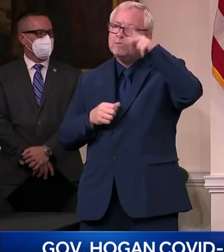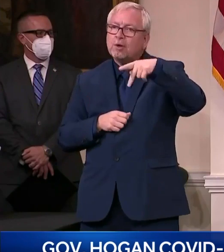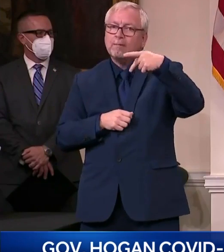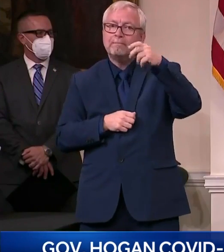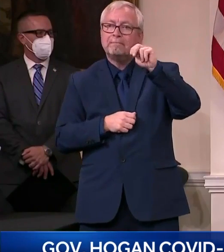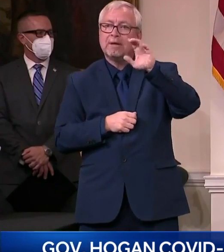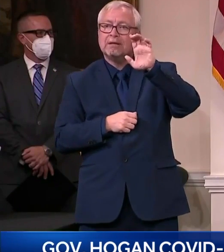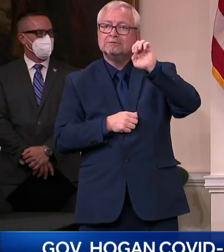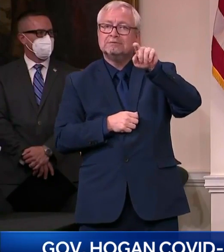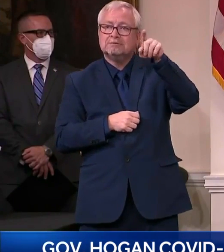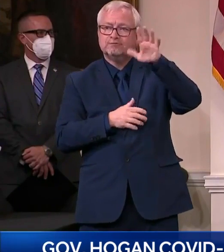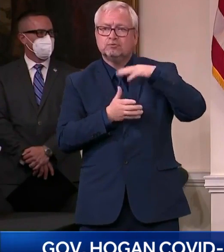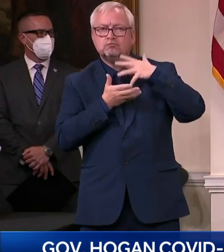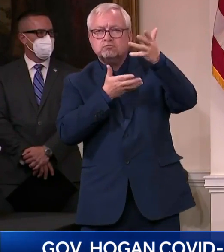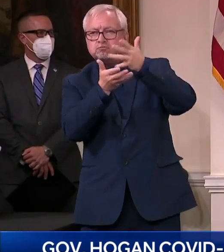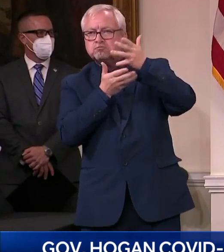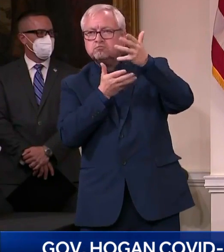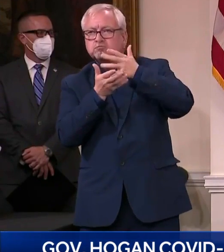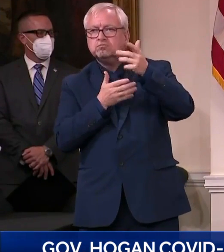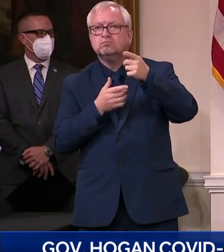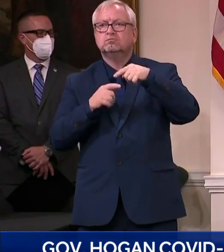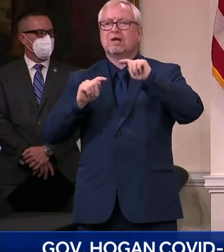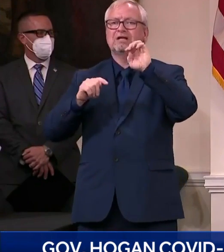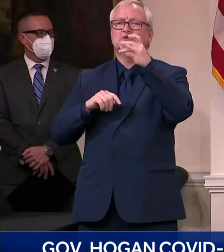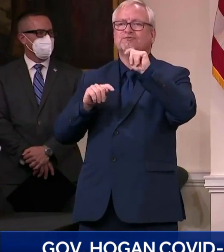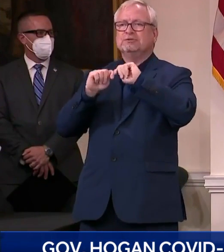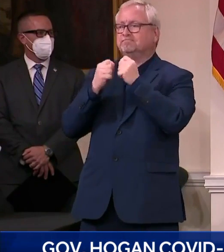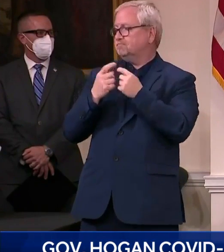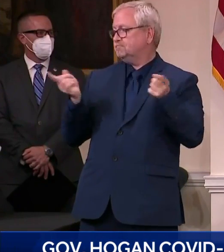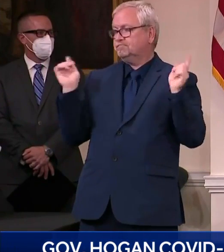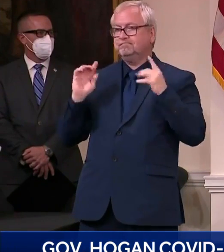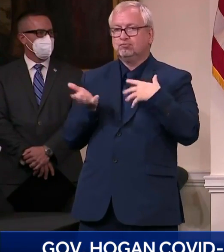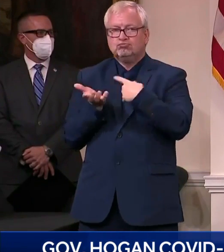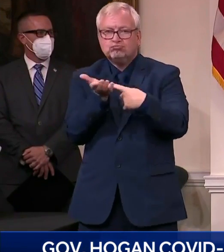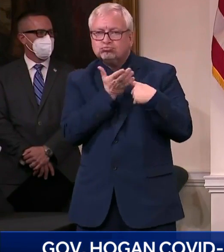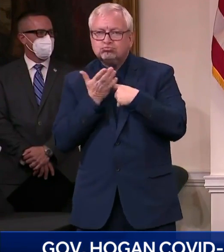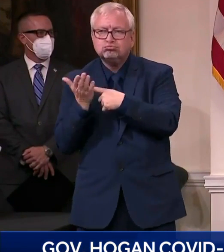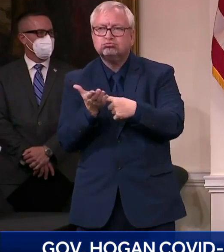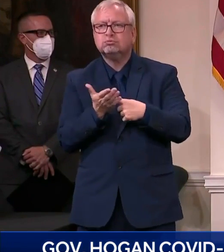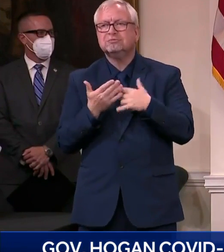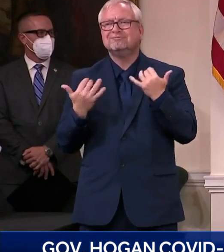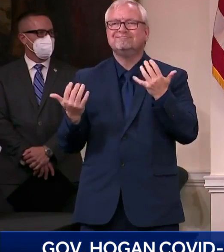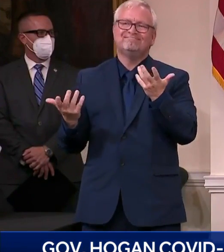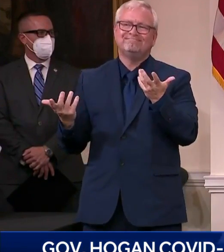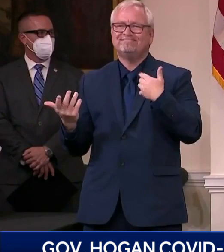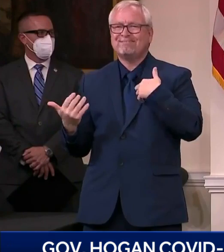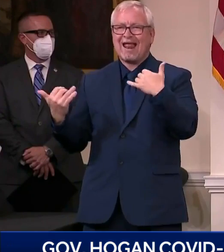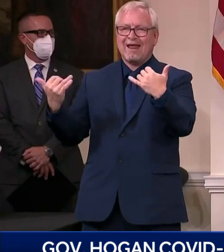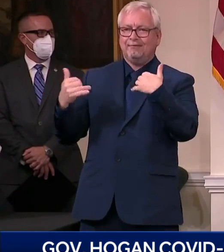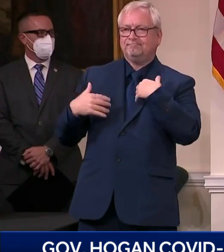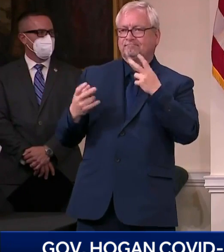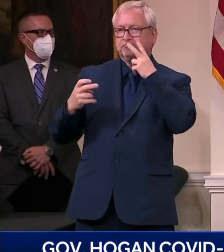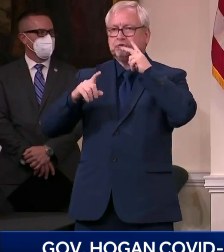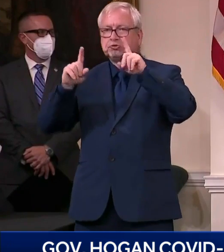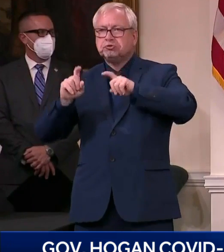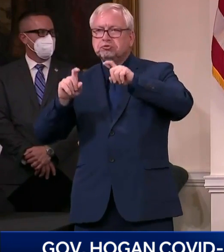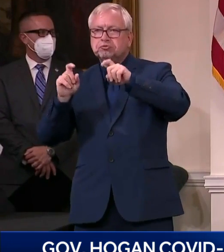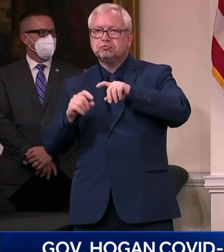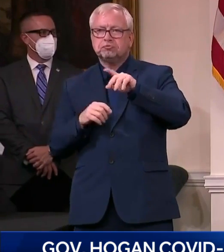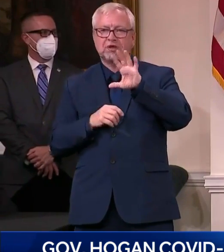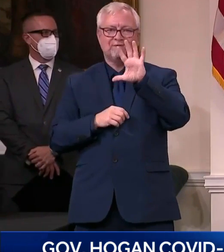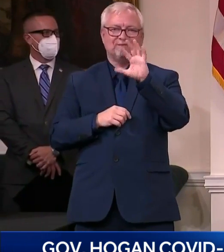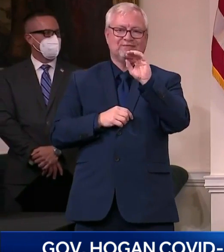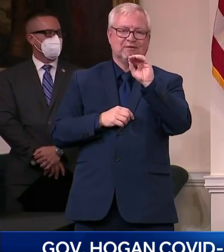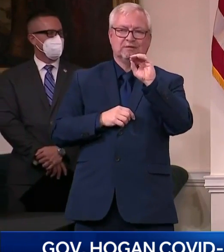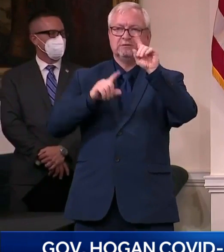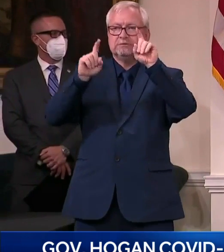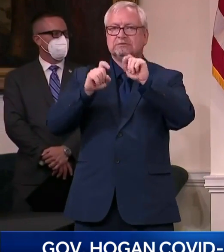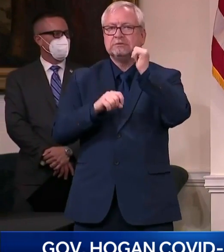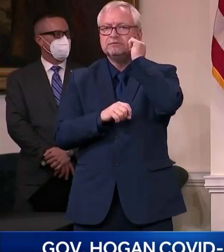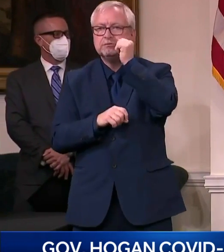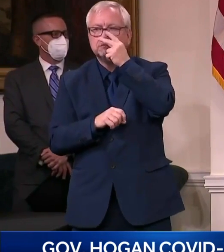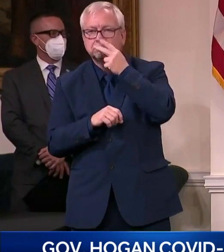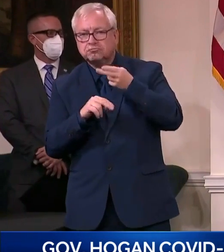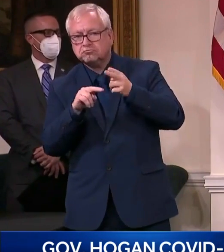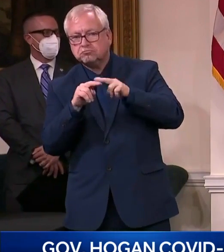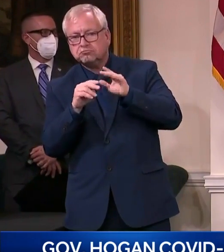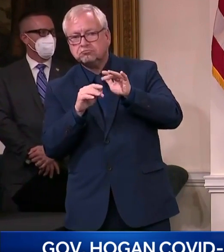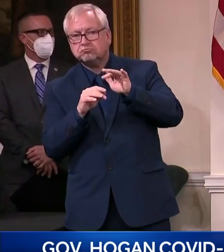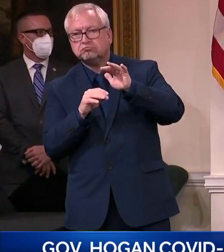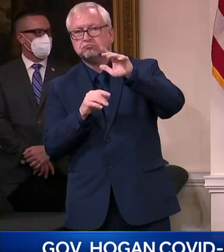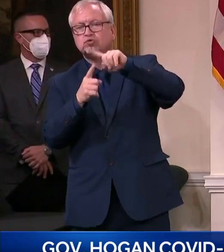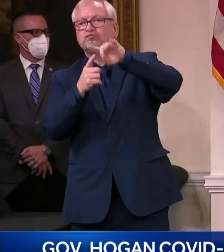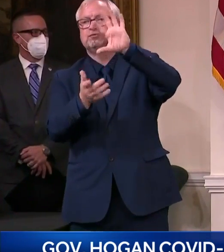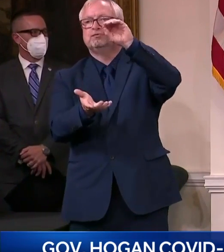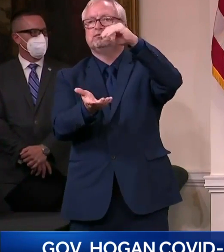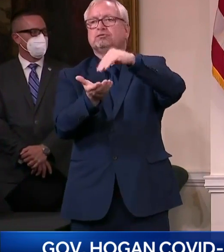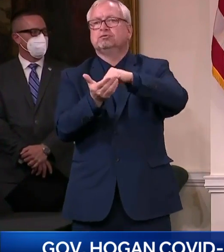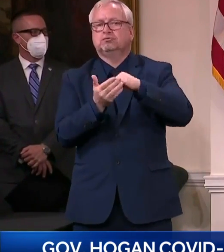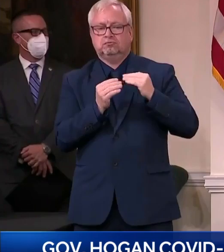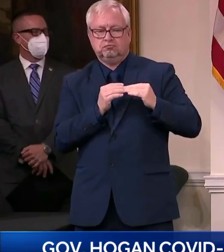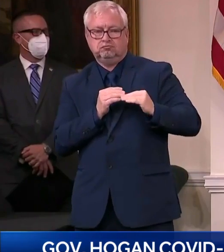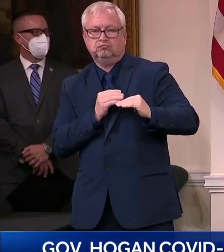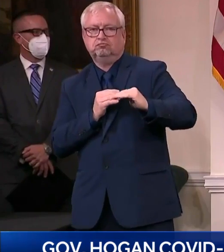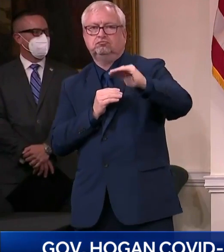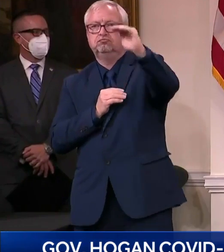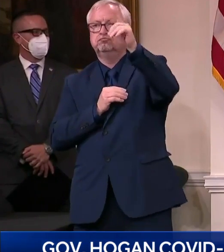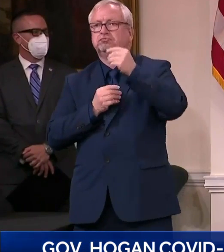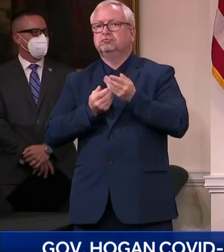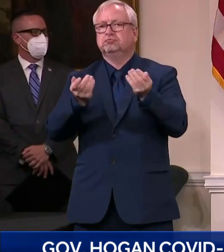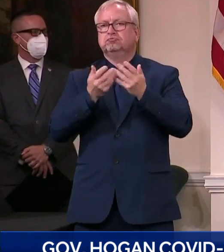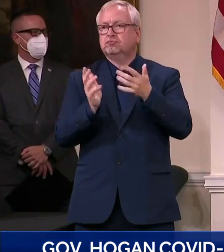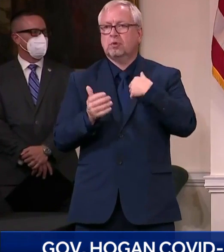THE GOOD NEWS IN THE DISCUSSION YESTERDAY WITH GENERAL PERSON INTO AND -- PERNA AND THE WHOLE TEAM WAS IT IS LIKE OUR TESTING WHEN WE STARTED THAT 50 TESTS A DAY AND GOT UP TO 50,000 A DAY